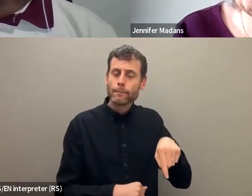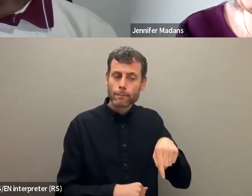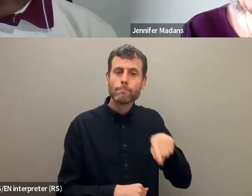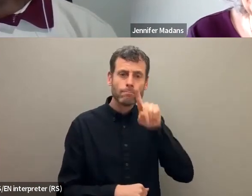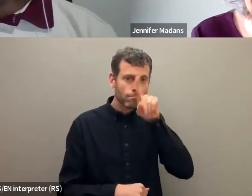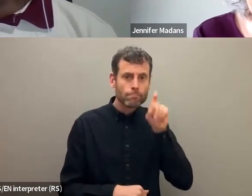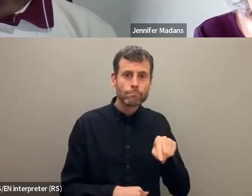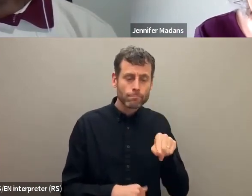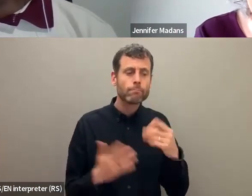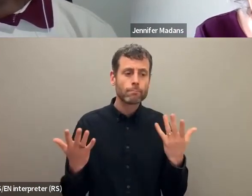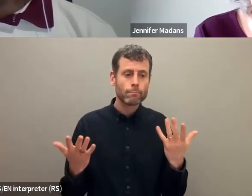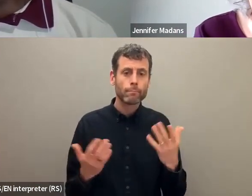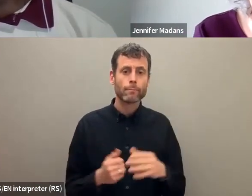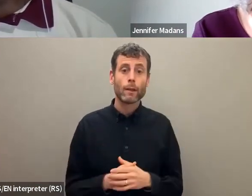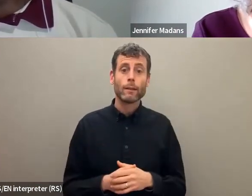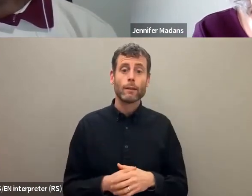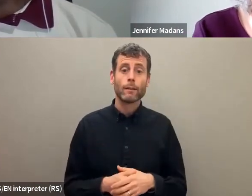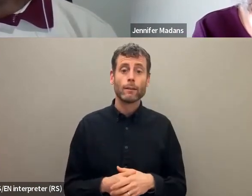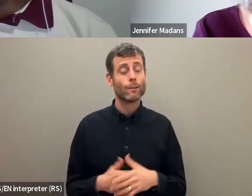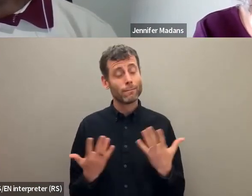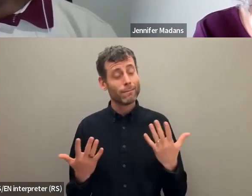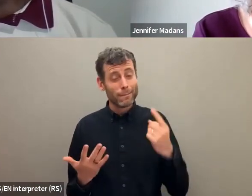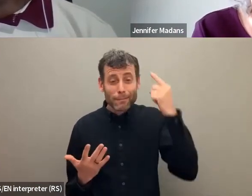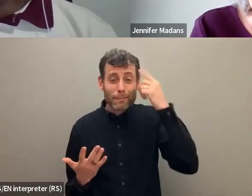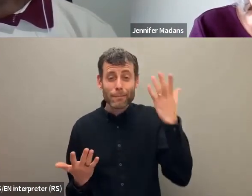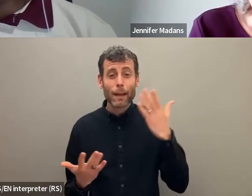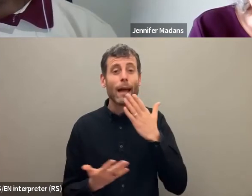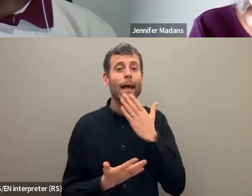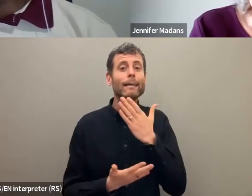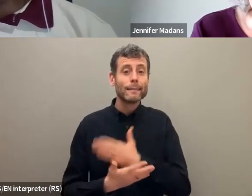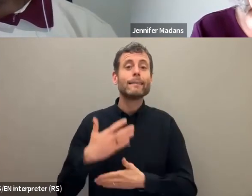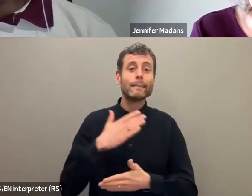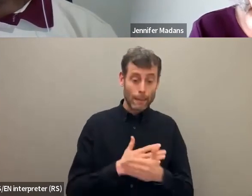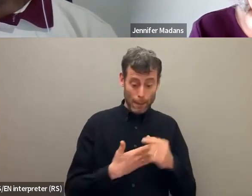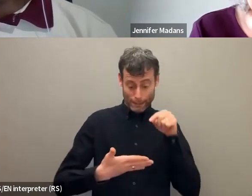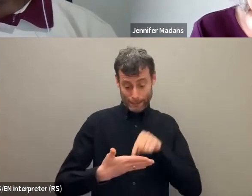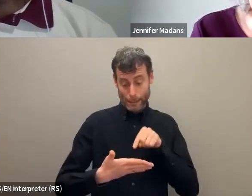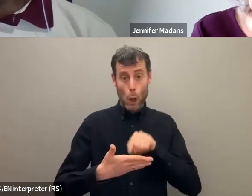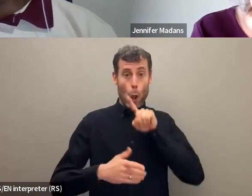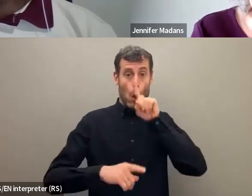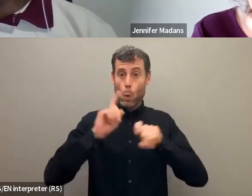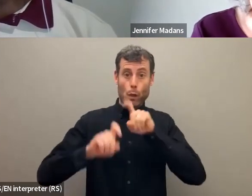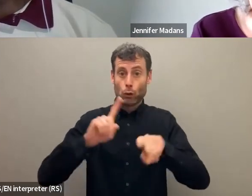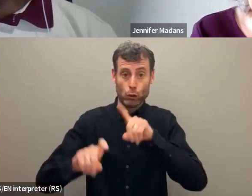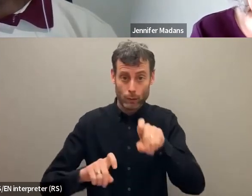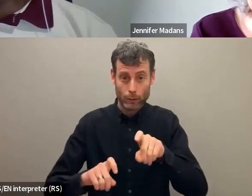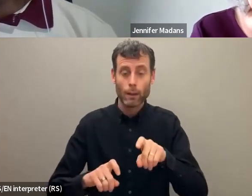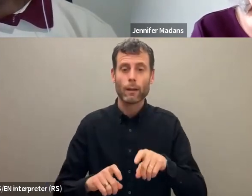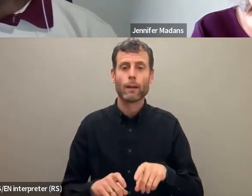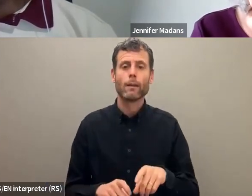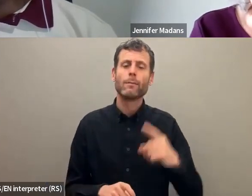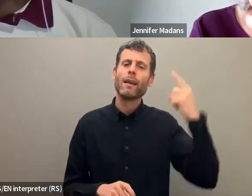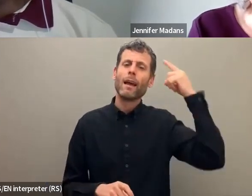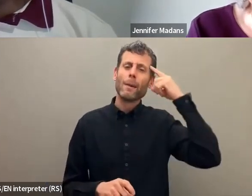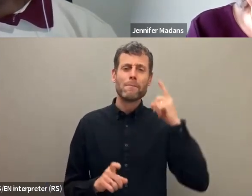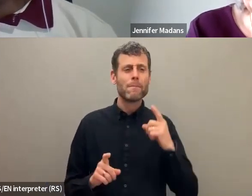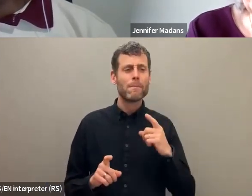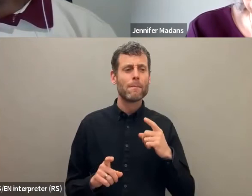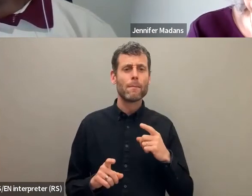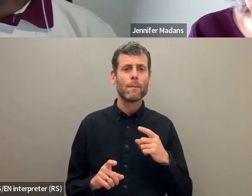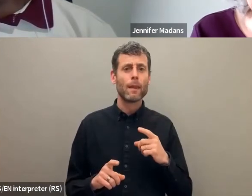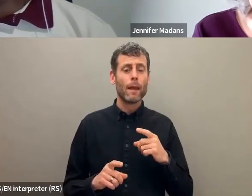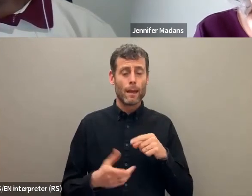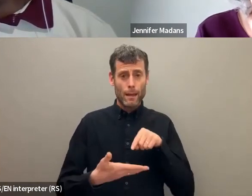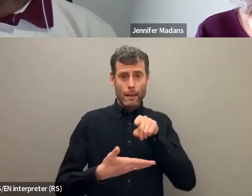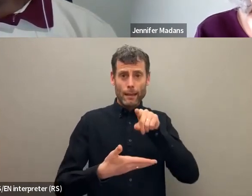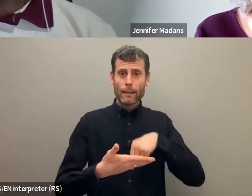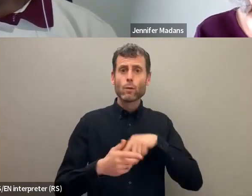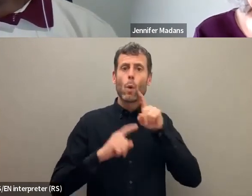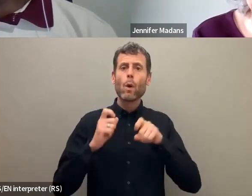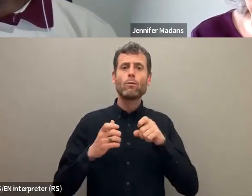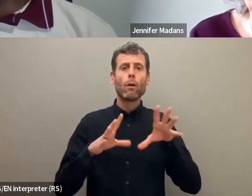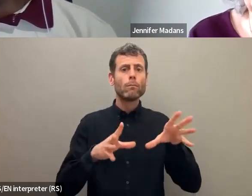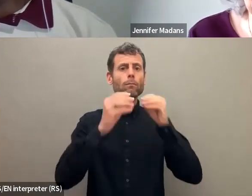Jennifer Madans: On the full range of inclusion indicators on employment, education, poverty, civic engagement again key to monitoring the COPD and the STDs.